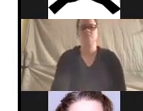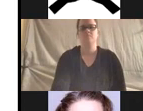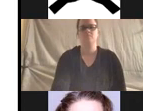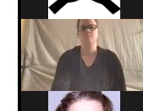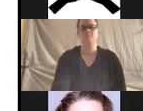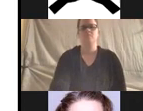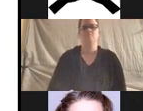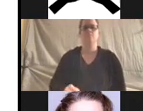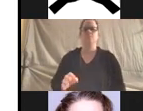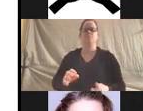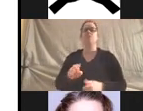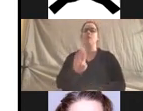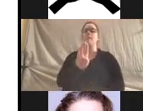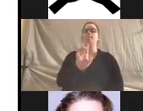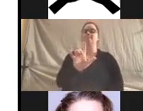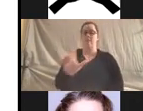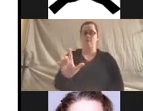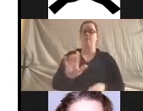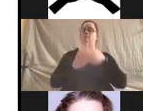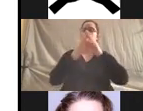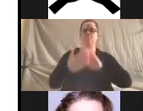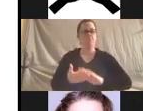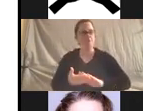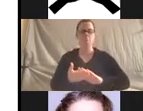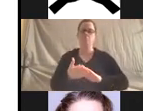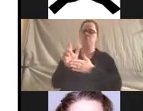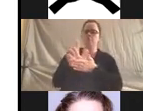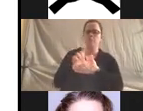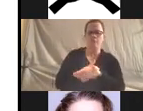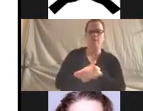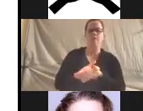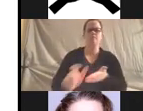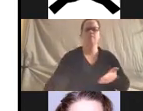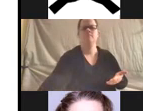that became a law and now you're sitting in the rulemaking committee, how do you participate?